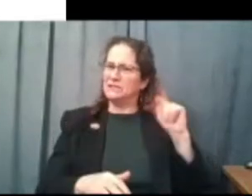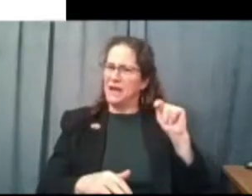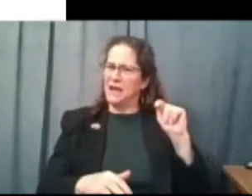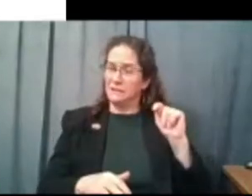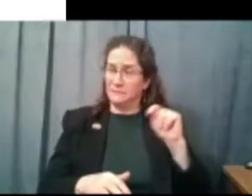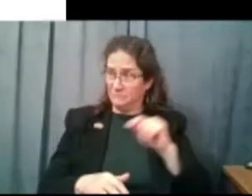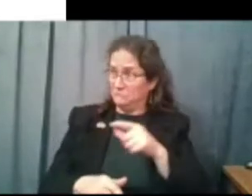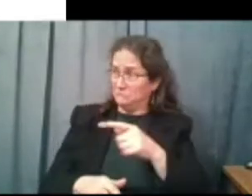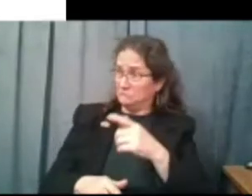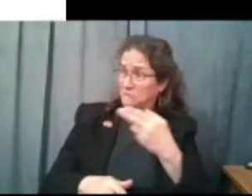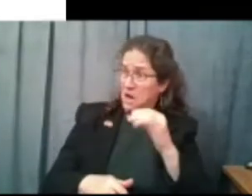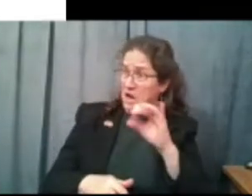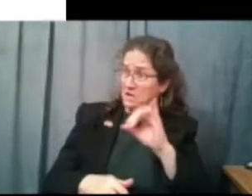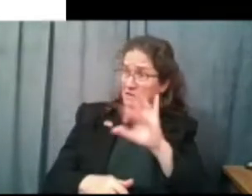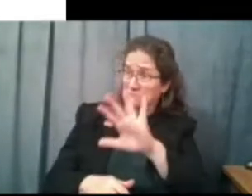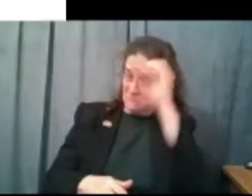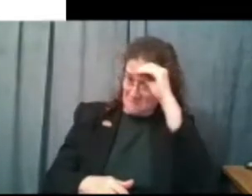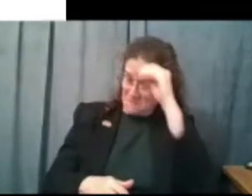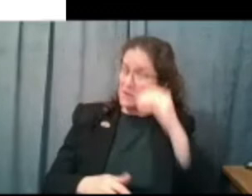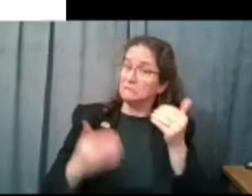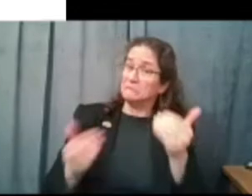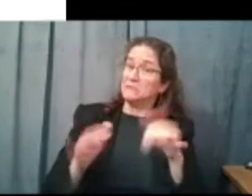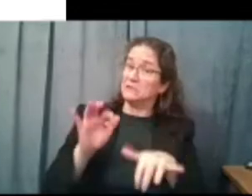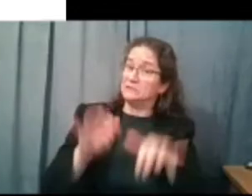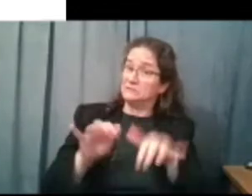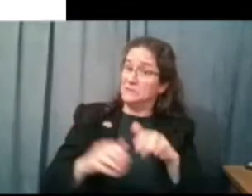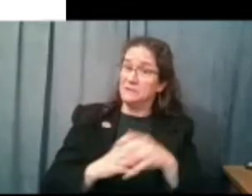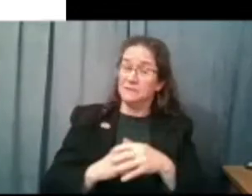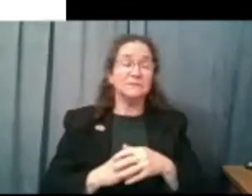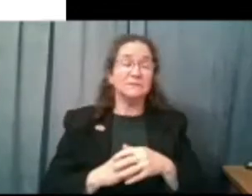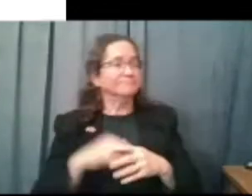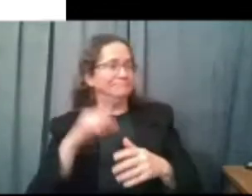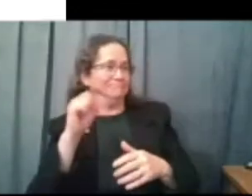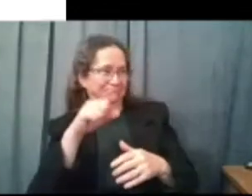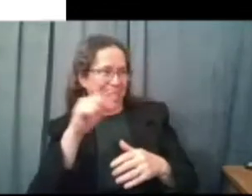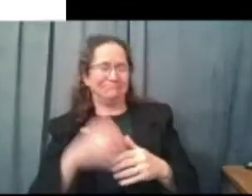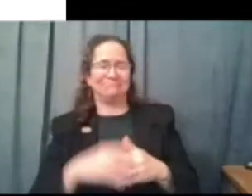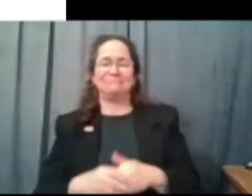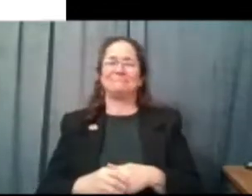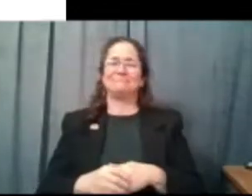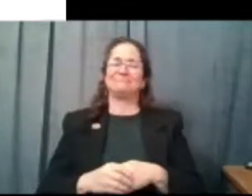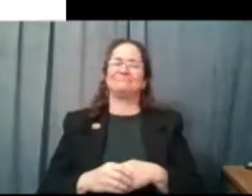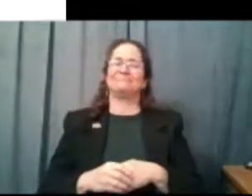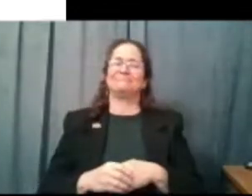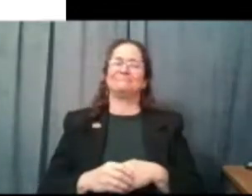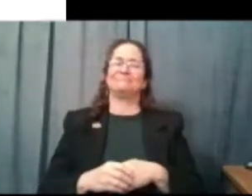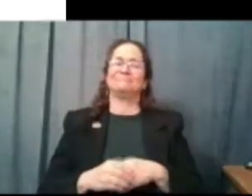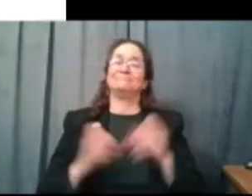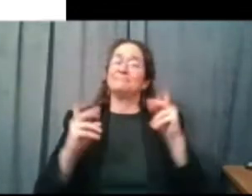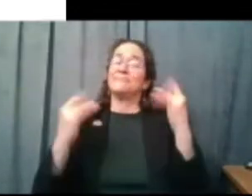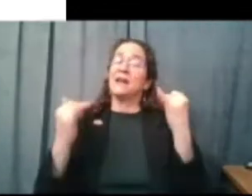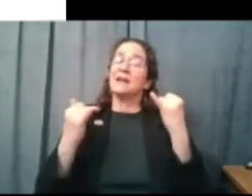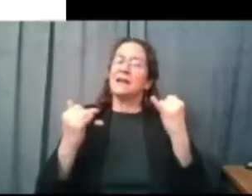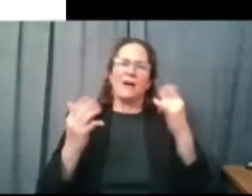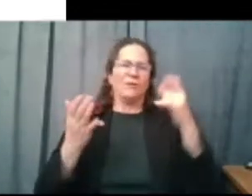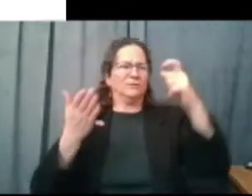Yep. So let's dig a little bit deeper into why checklists are important, right.